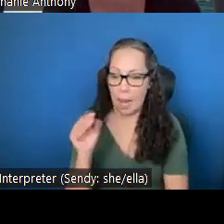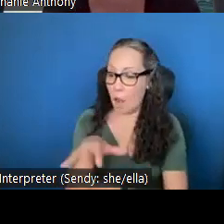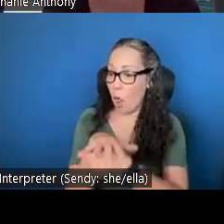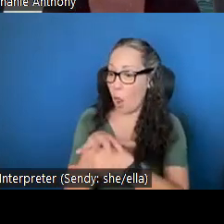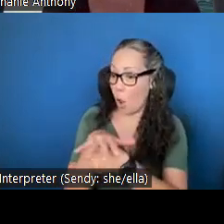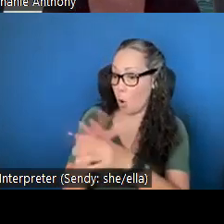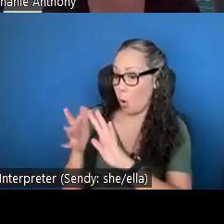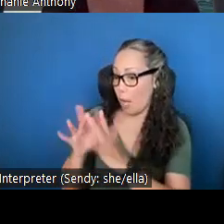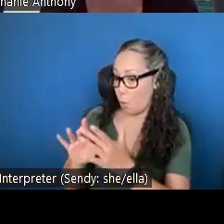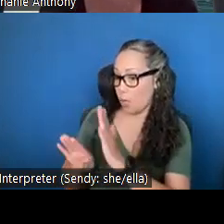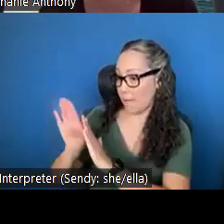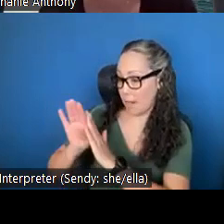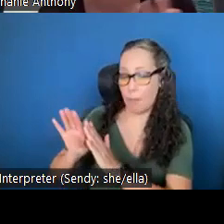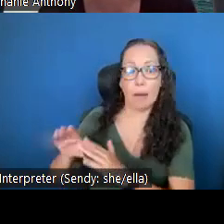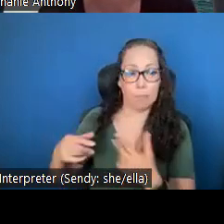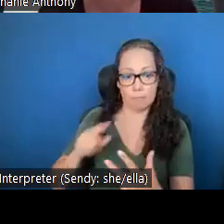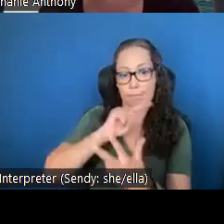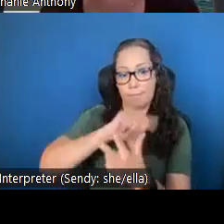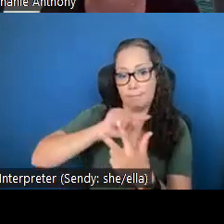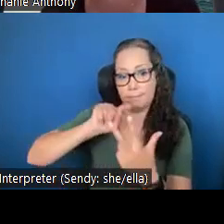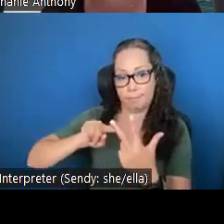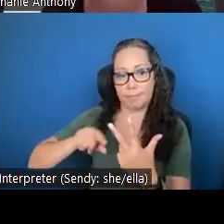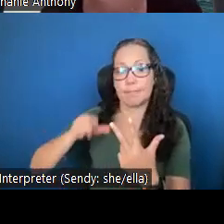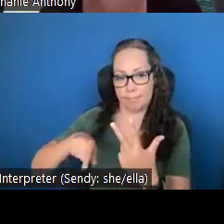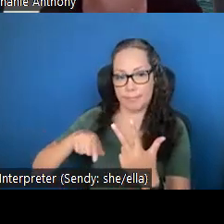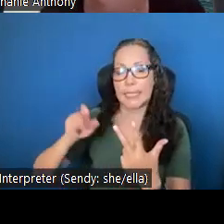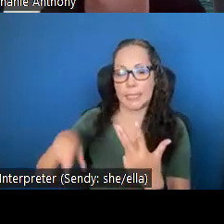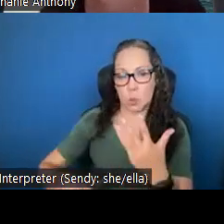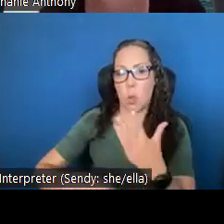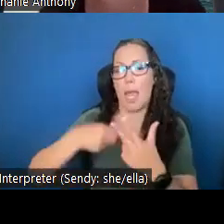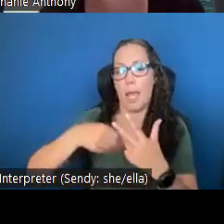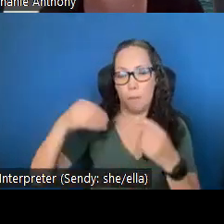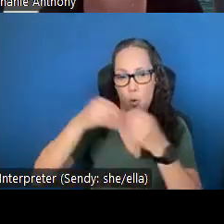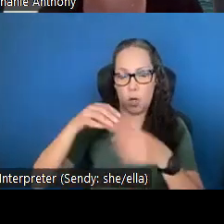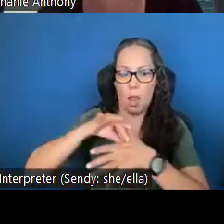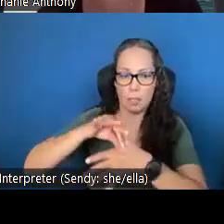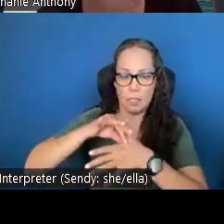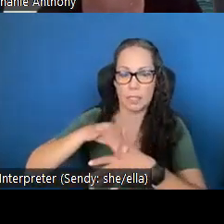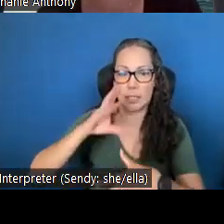development really is an area that we you know we can add more content around uh agencies and uh